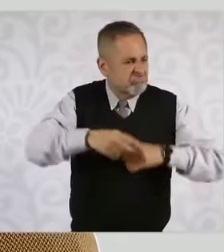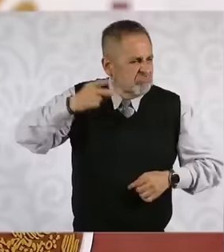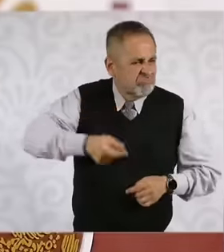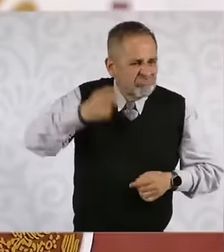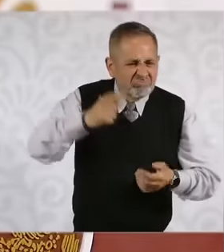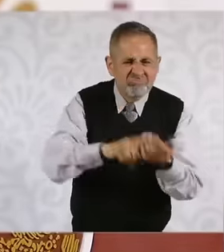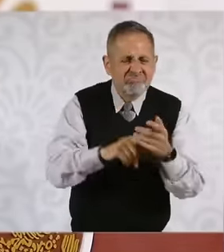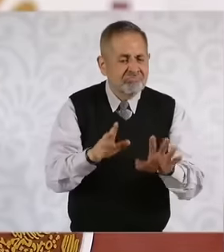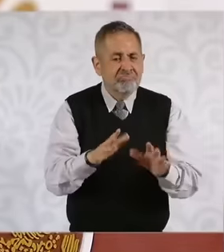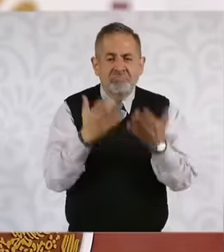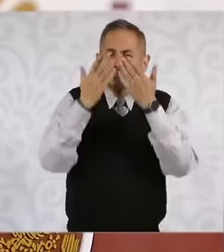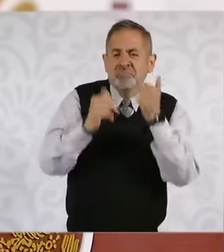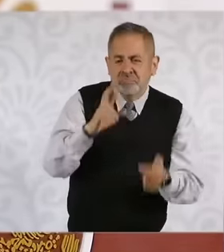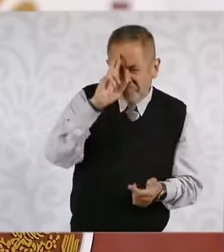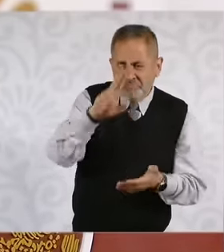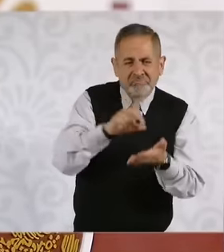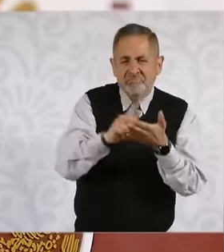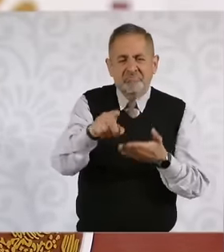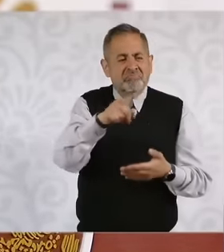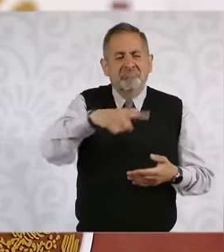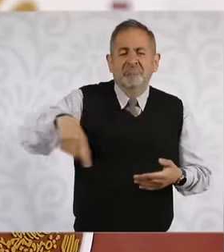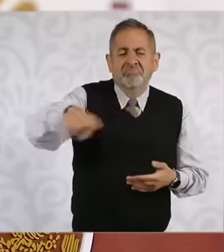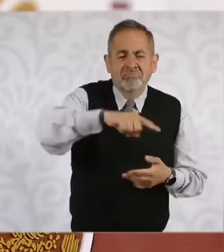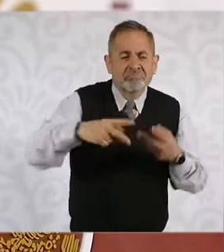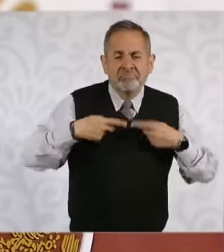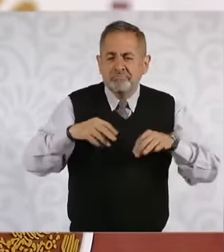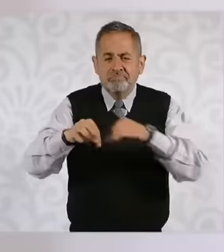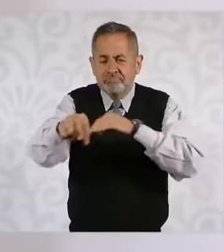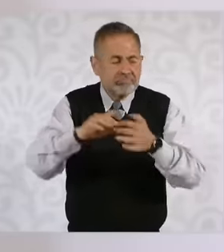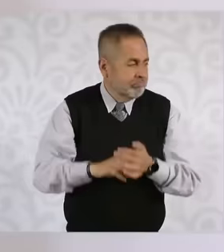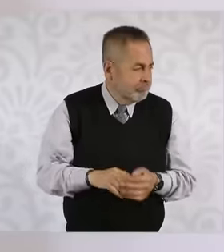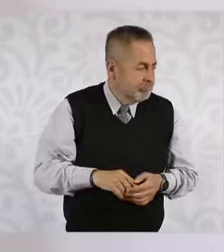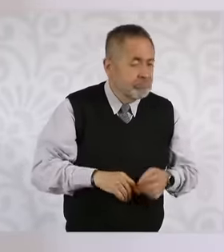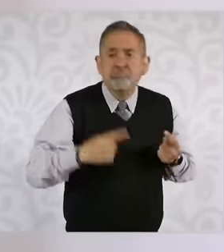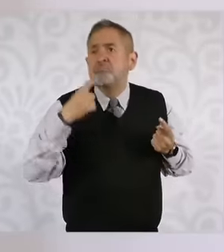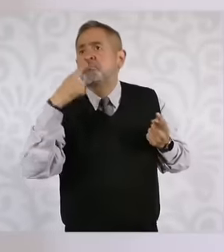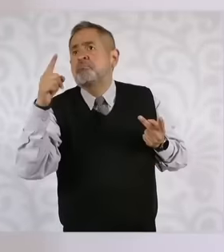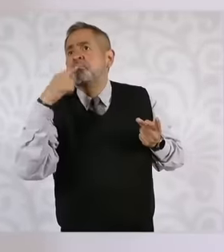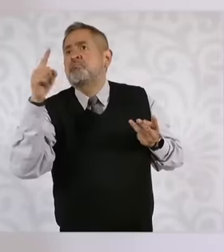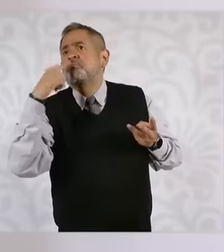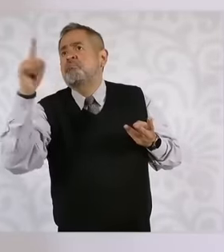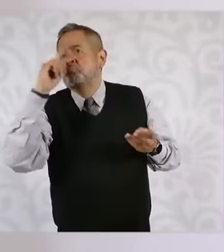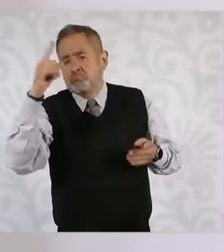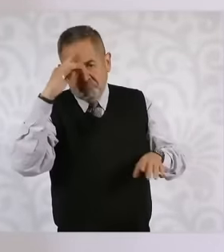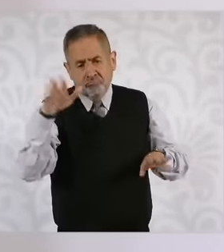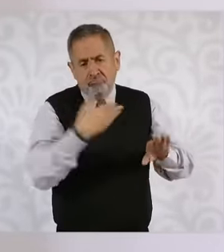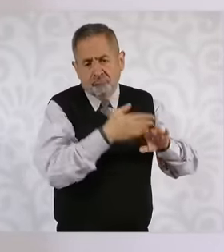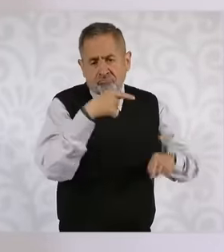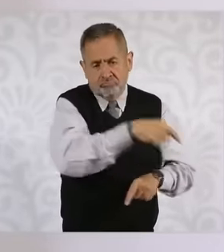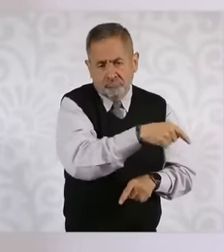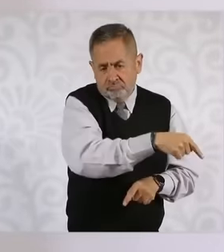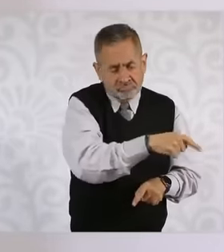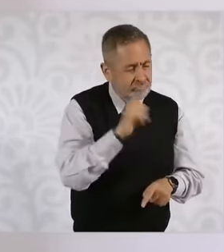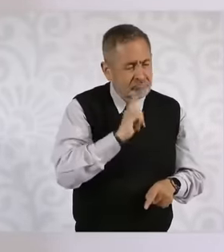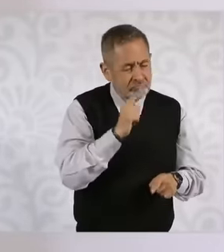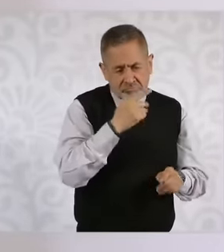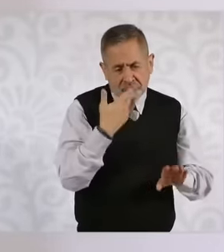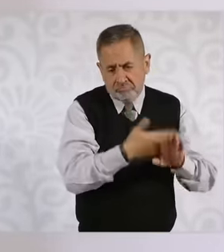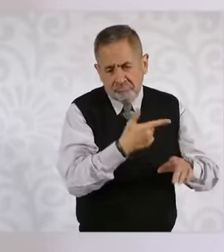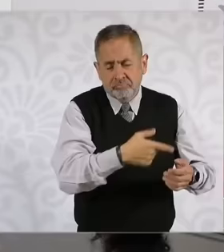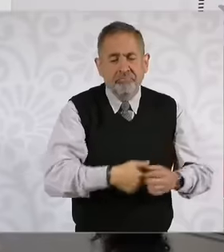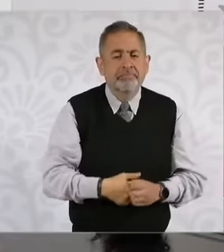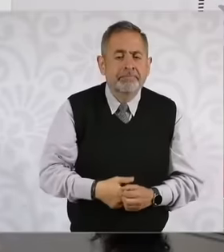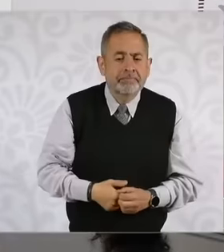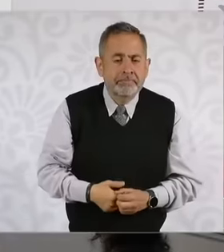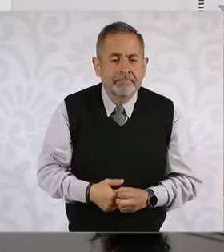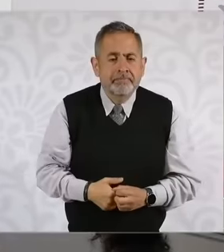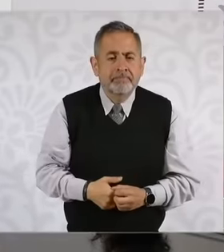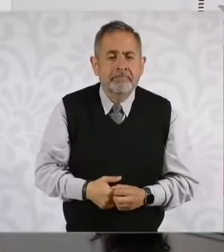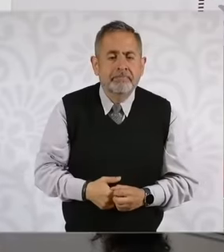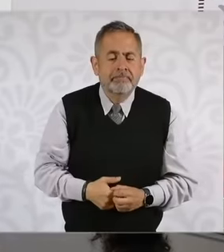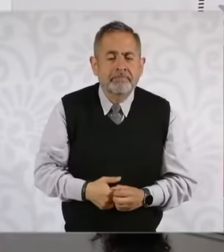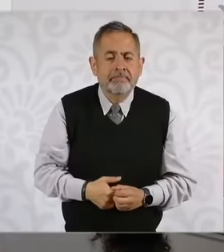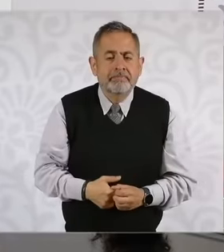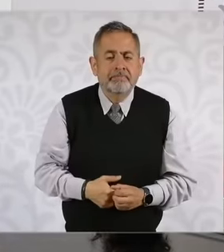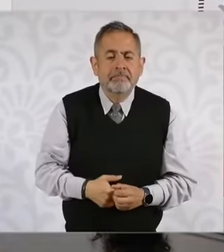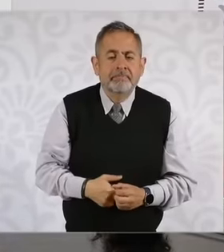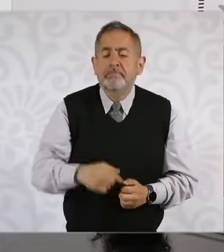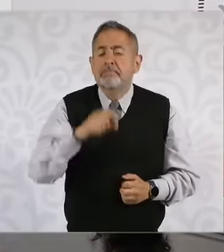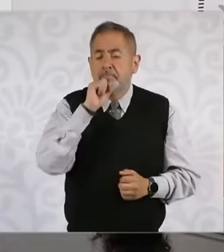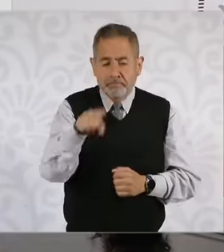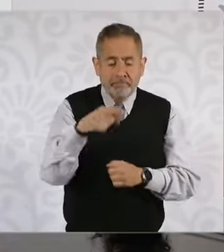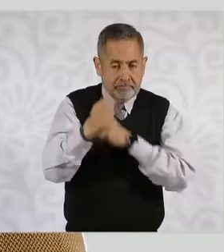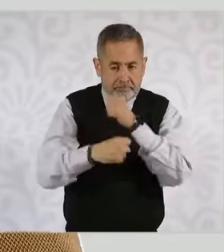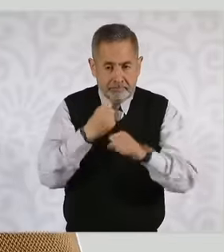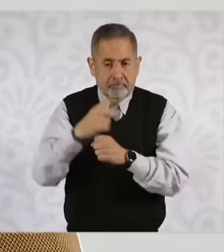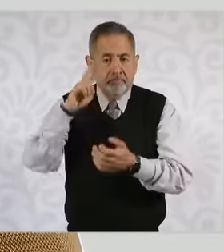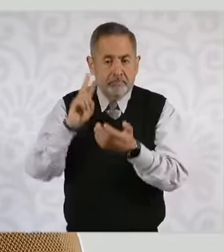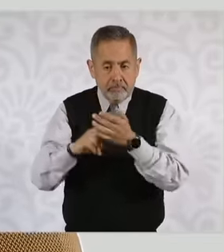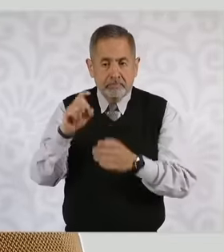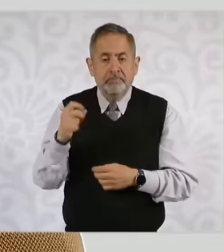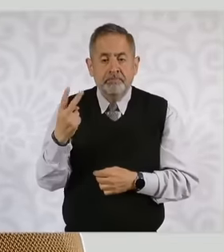the right to those of the workers assigned to that jurisdictional body was also subject to a disciplinary procedure